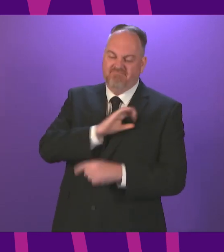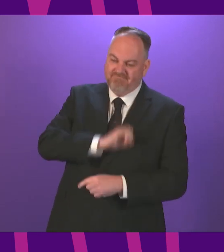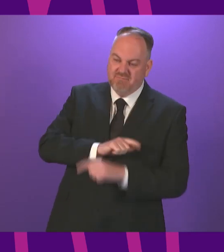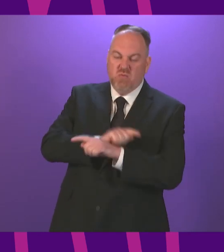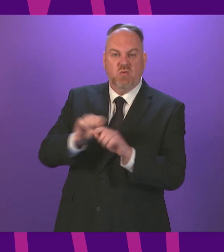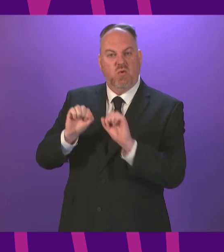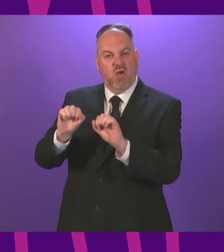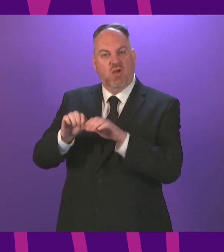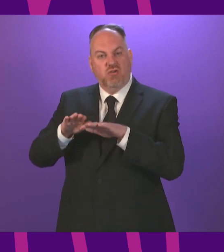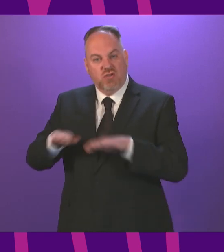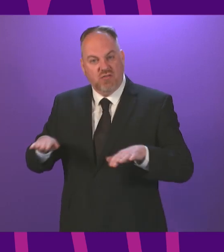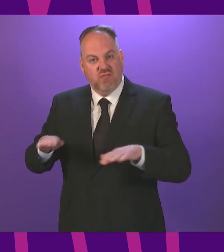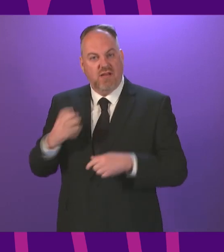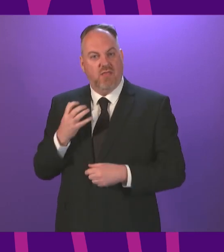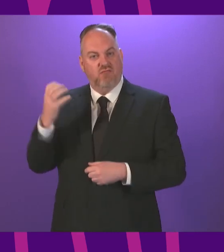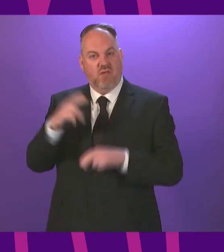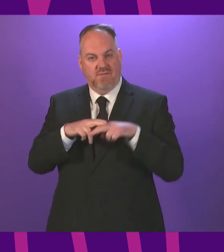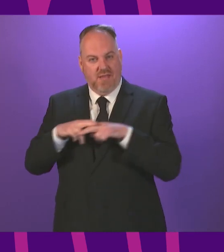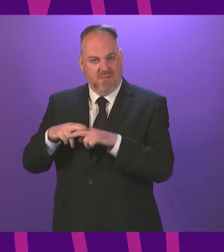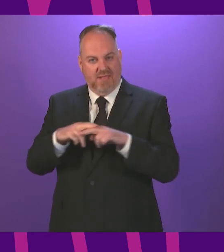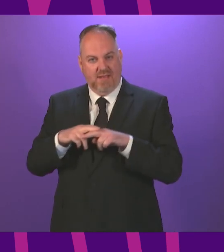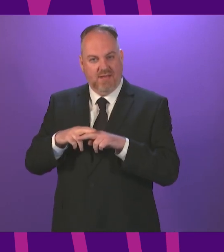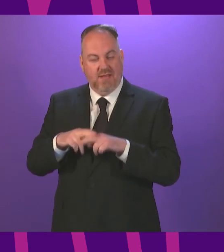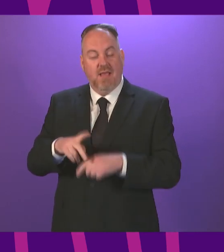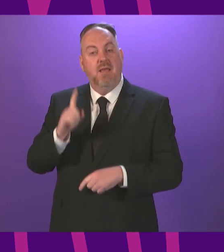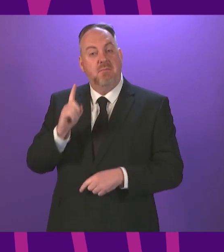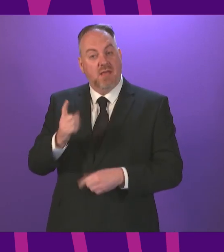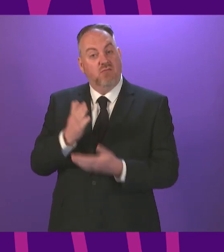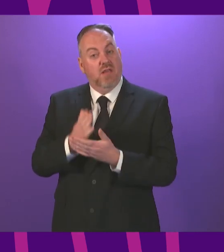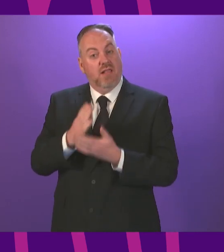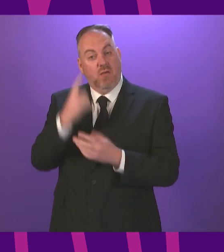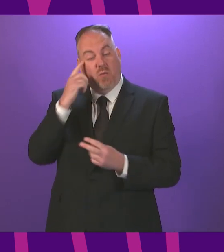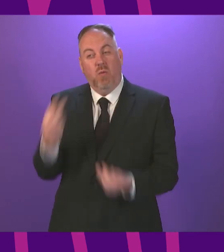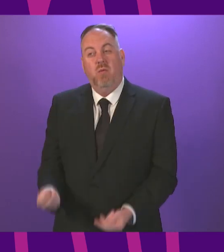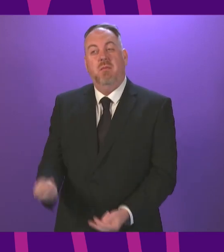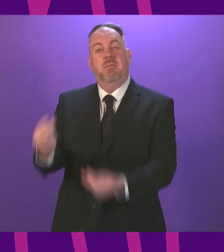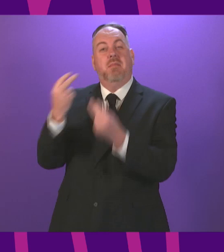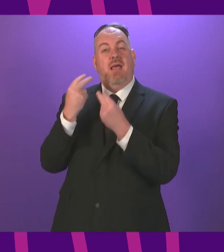Of course, before he became the public figure so familiar to all of us today, the Duke of Edinburgh